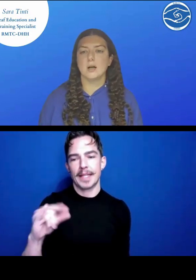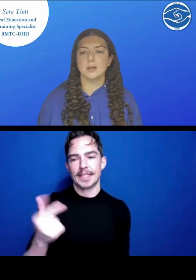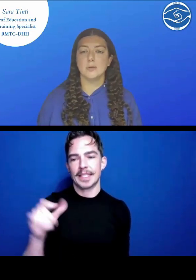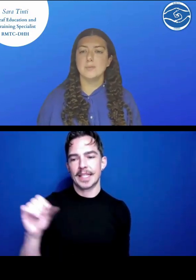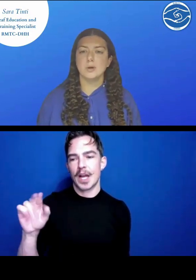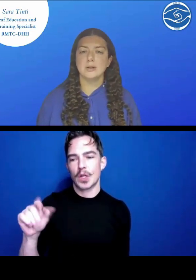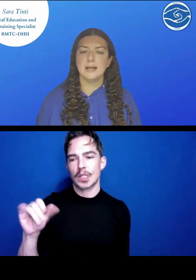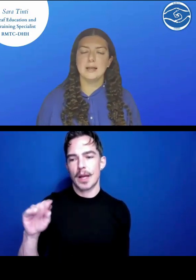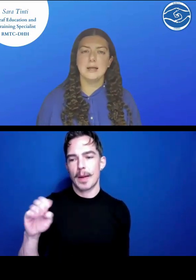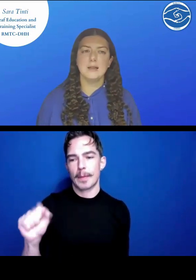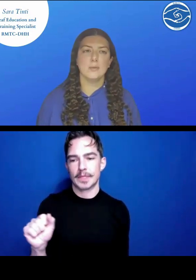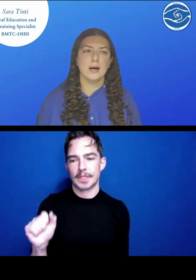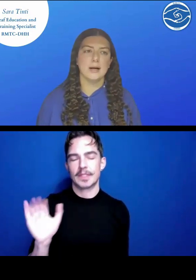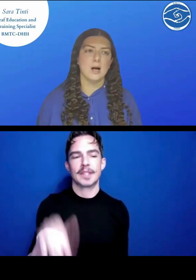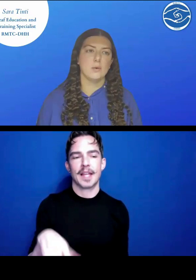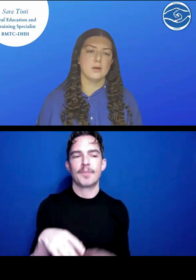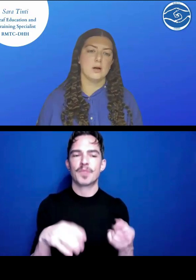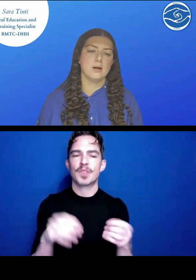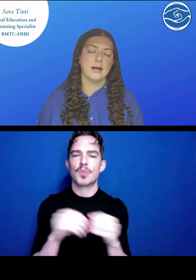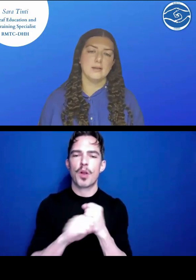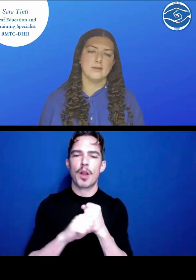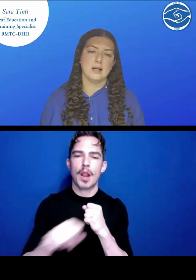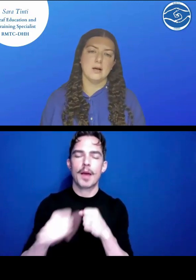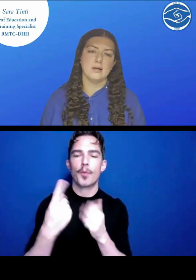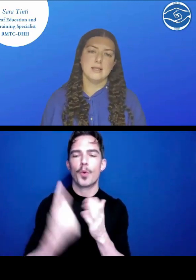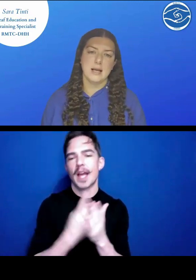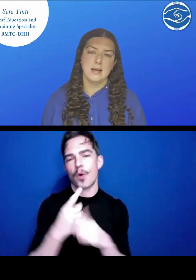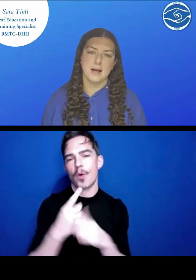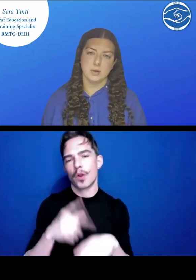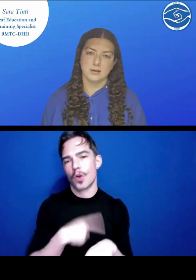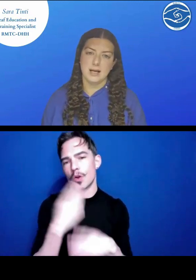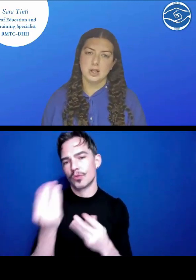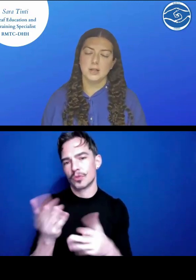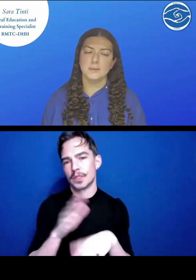These are a little bit more lengthy. They're about an hour long kind of like our TA-Live! were last